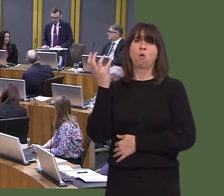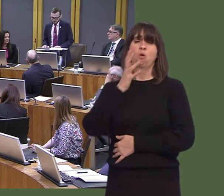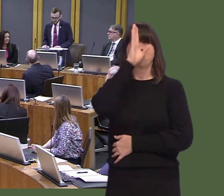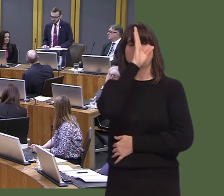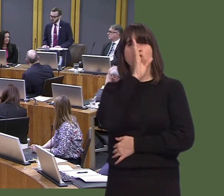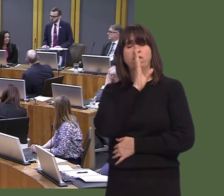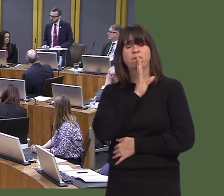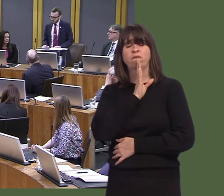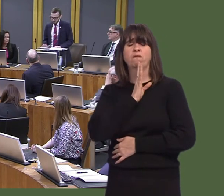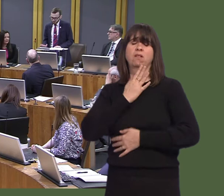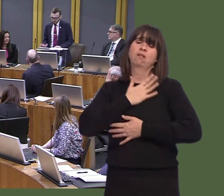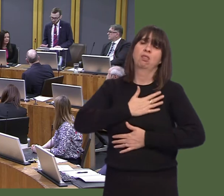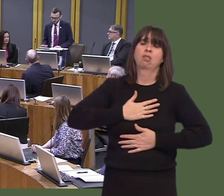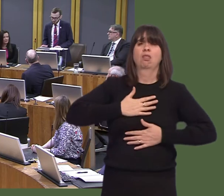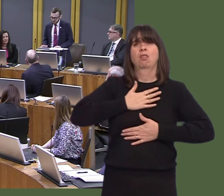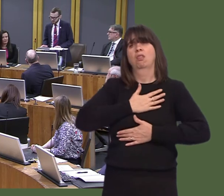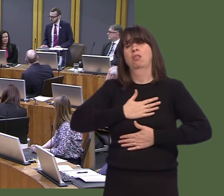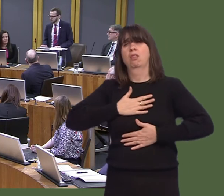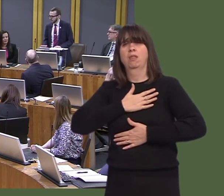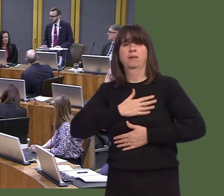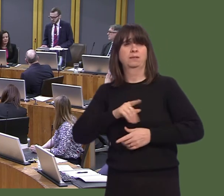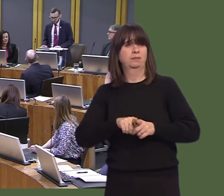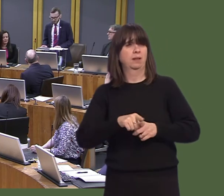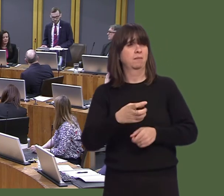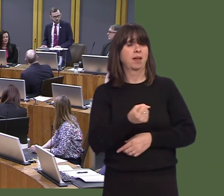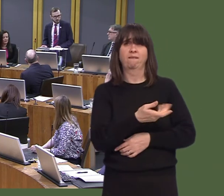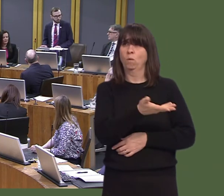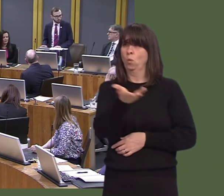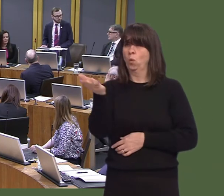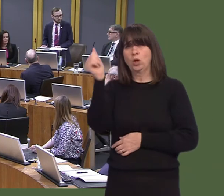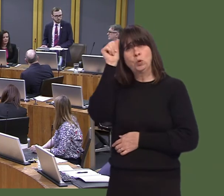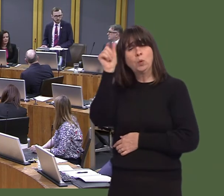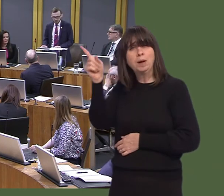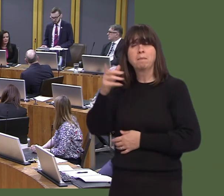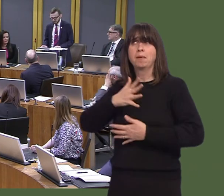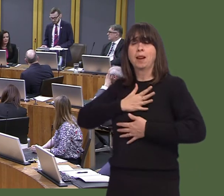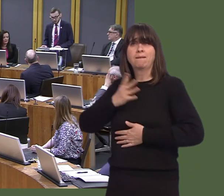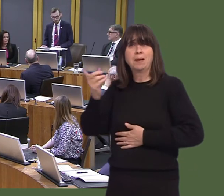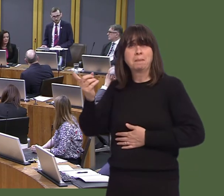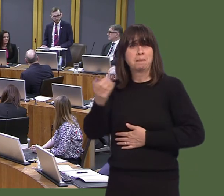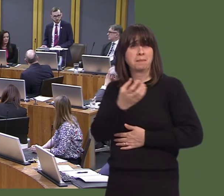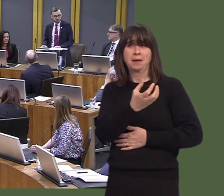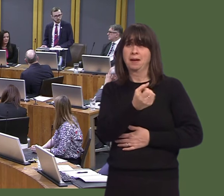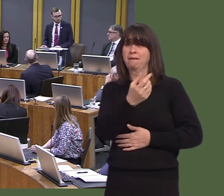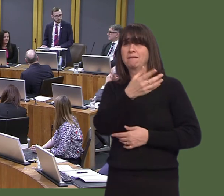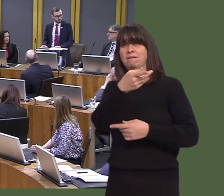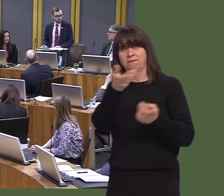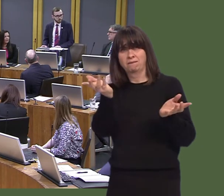country in the UK for GVA, with GVA rising to nearly £60 billion in 2016, and we know that our employment rate is continuing to grow.